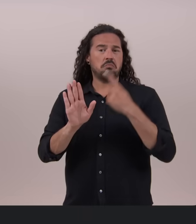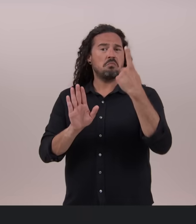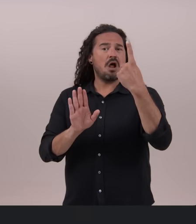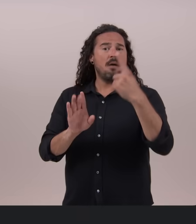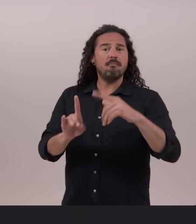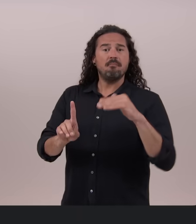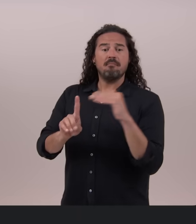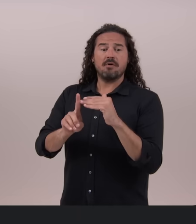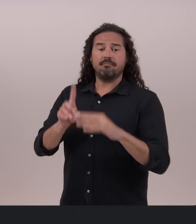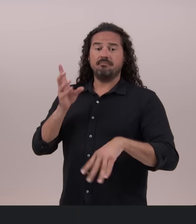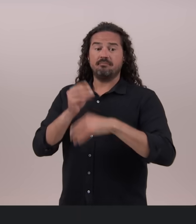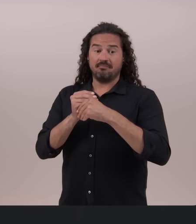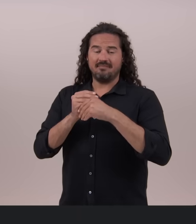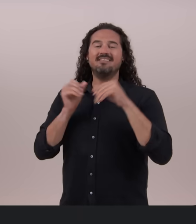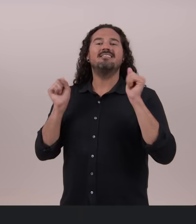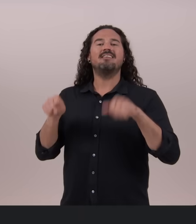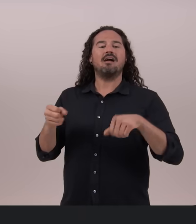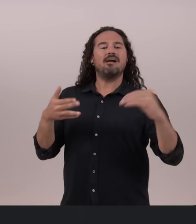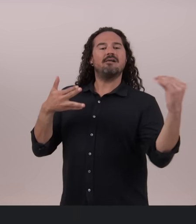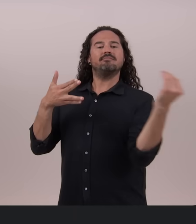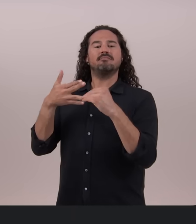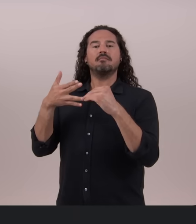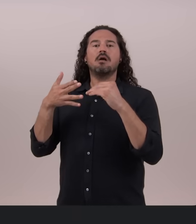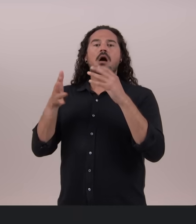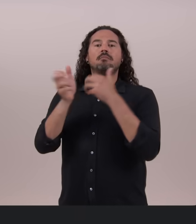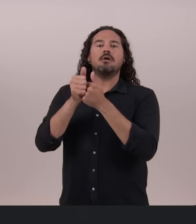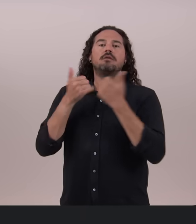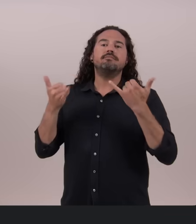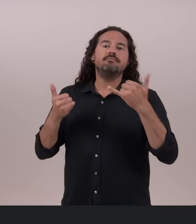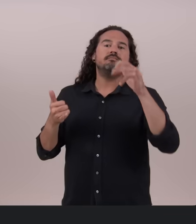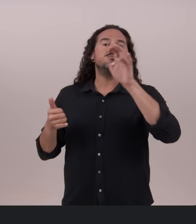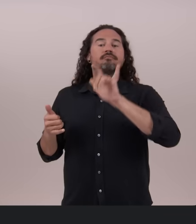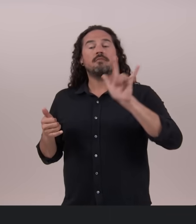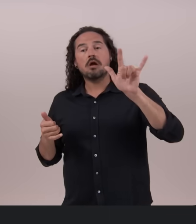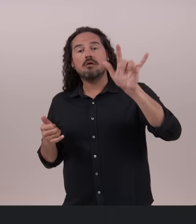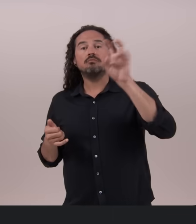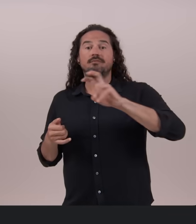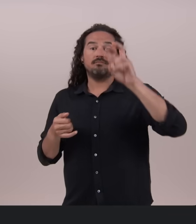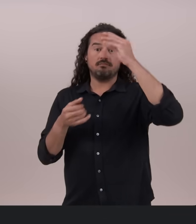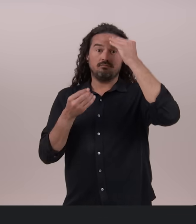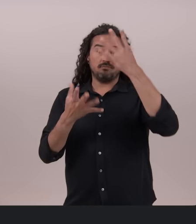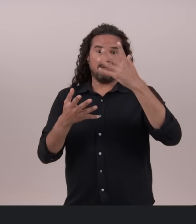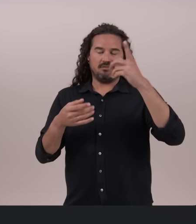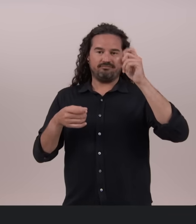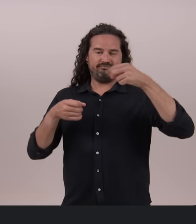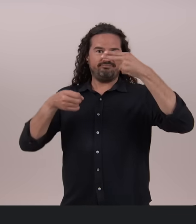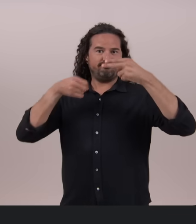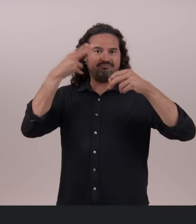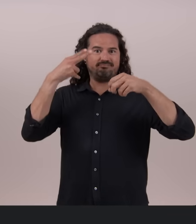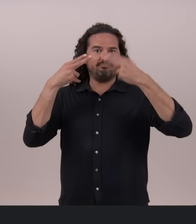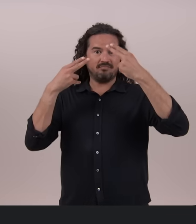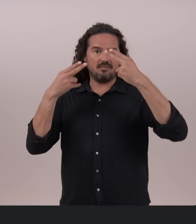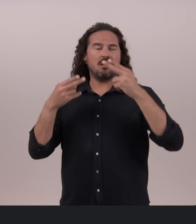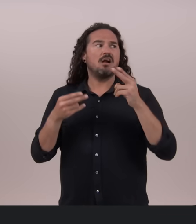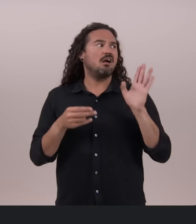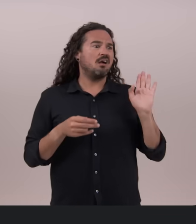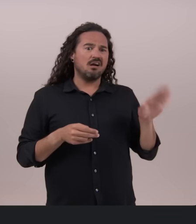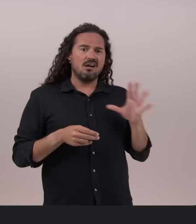to display updated flight and travel information directly on the glasses, which could be pretty useful for users at the airport with their hands full.